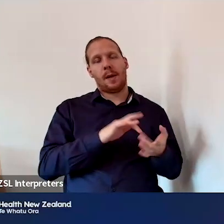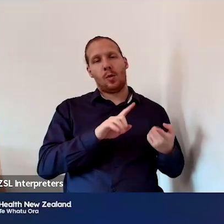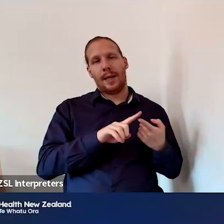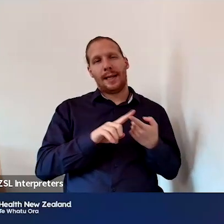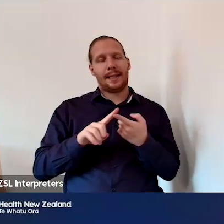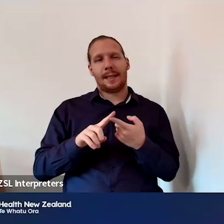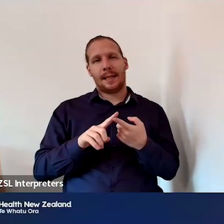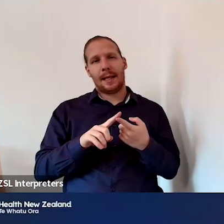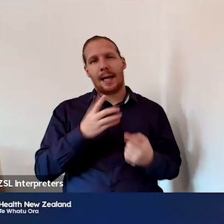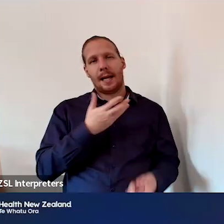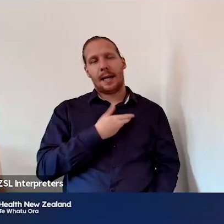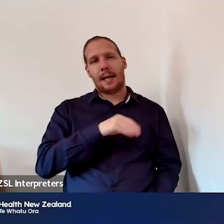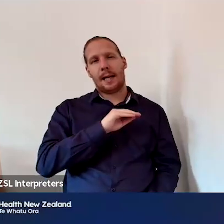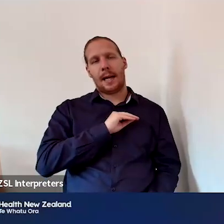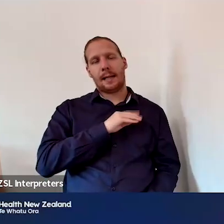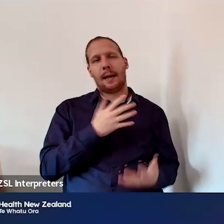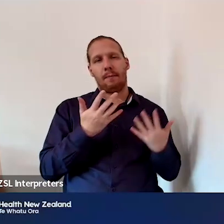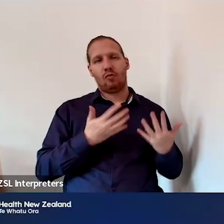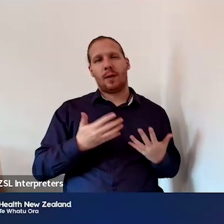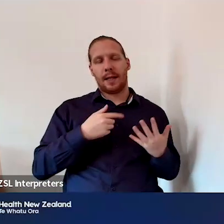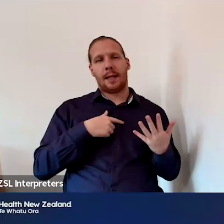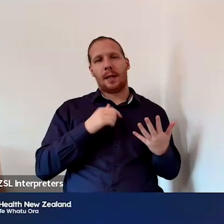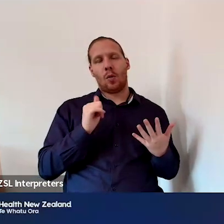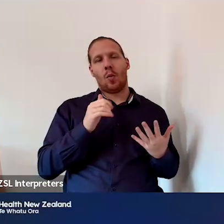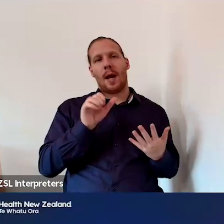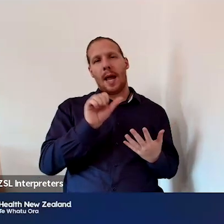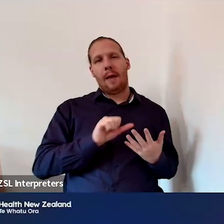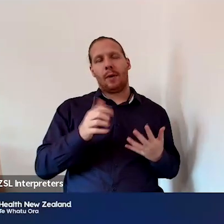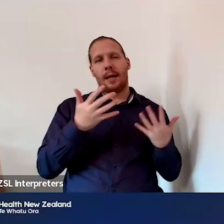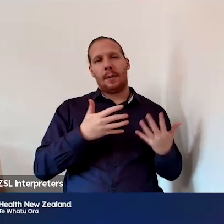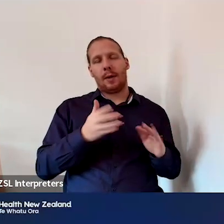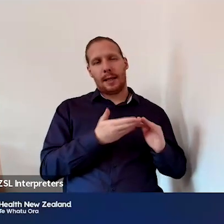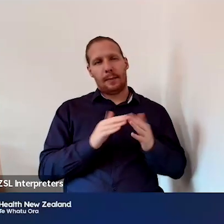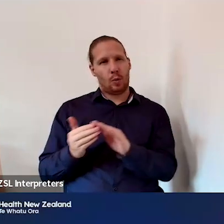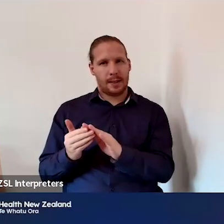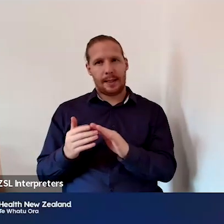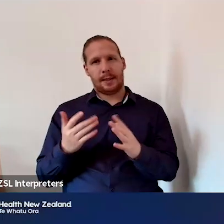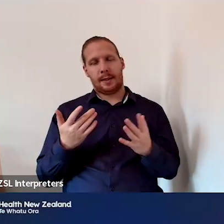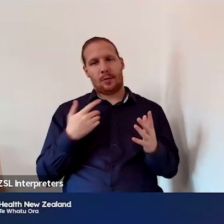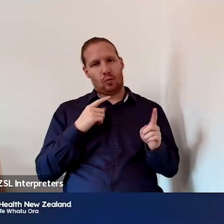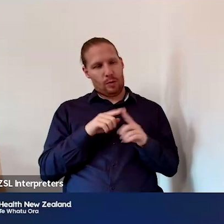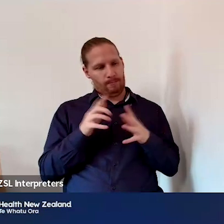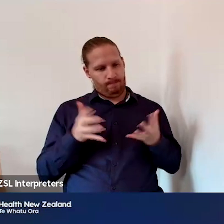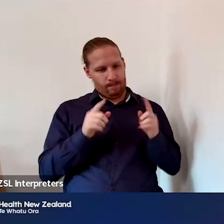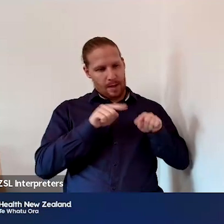from growing up in New Zealand that can shed light on access, and are these insights available by ethnic groupings?